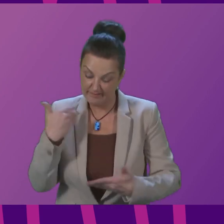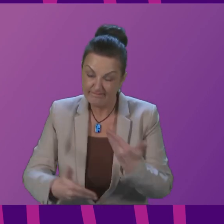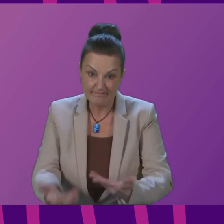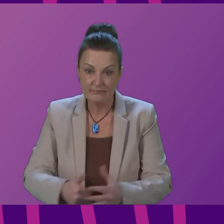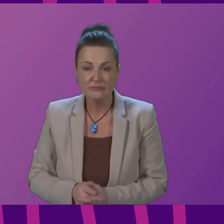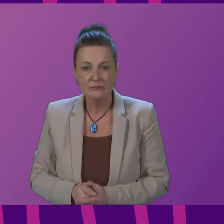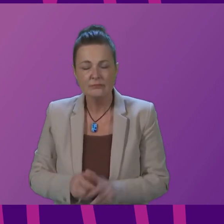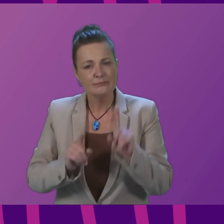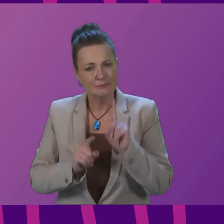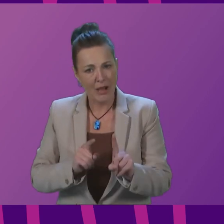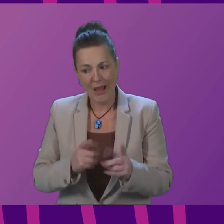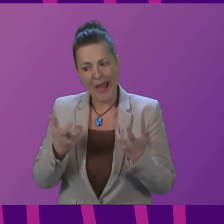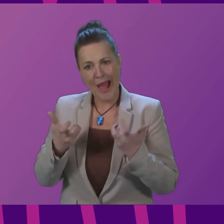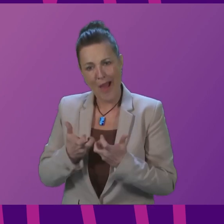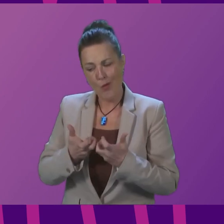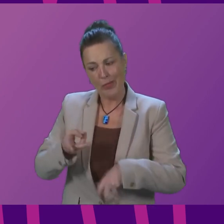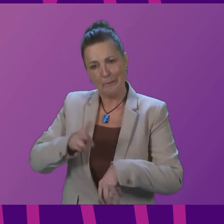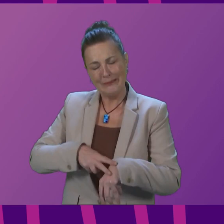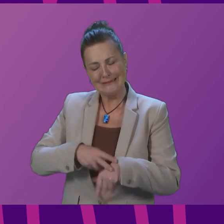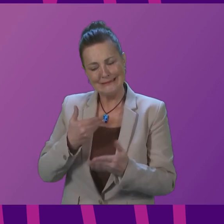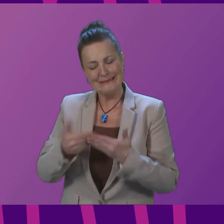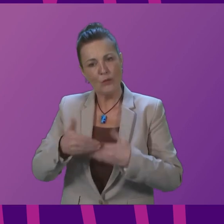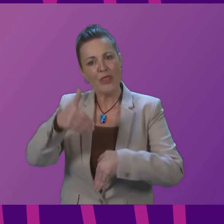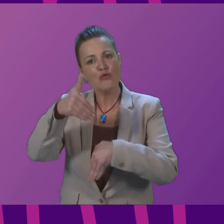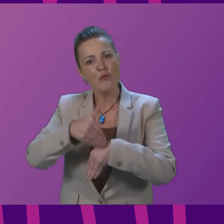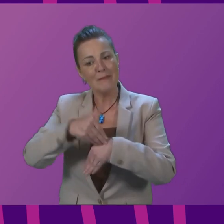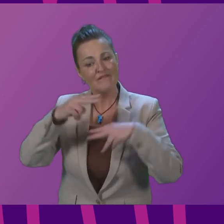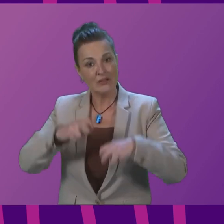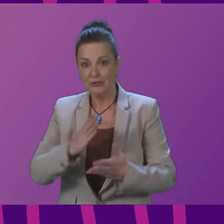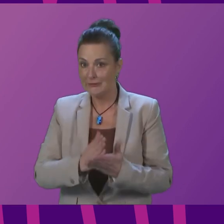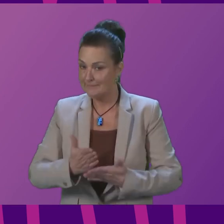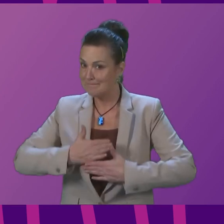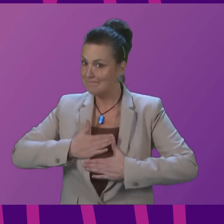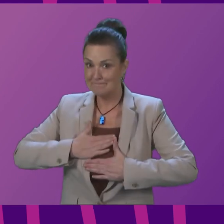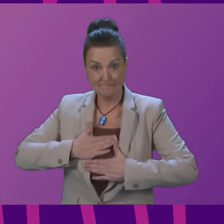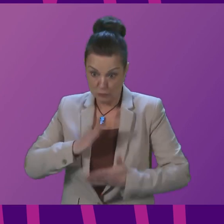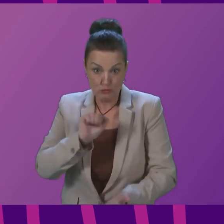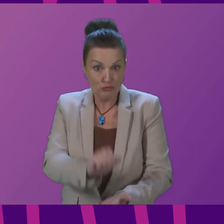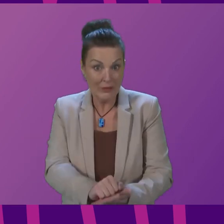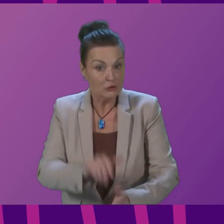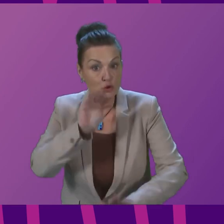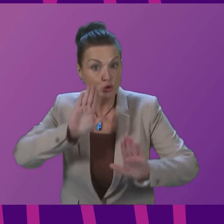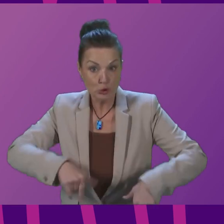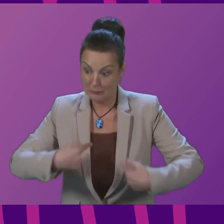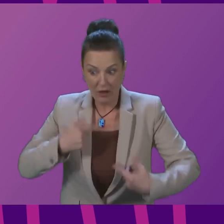How the police conduct criminal investigations is a matter for the police and, rightly, not for ministers.